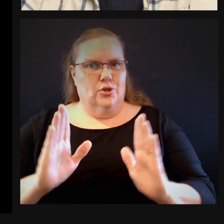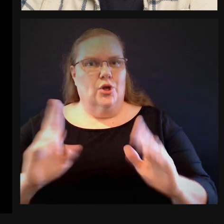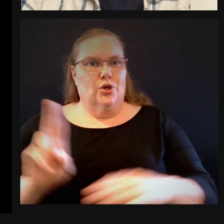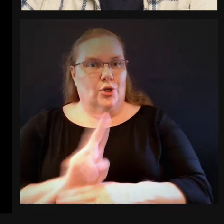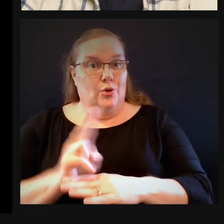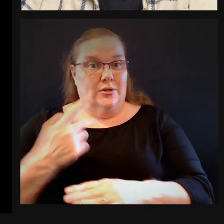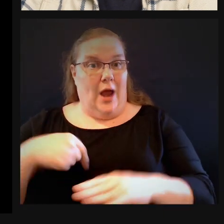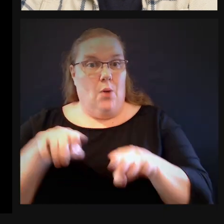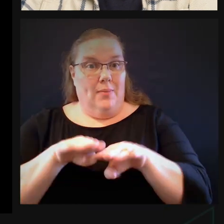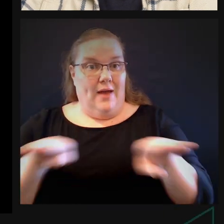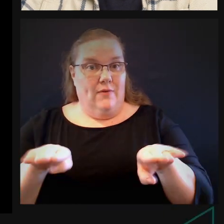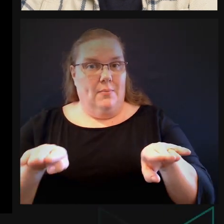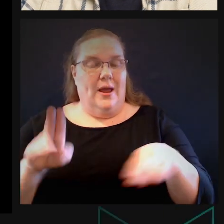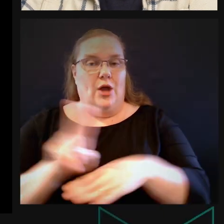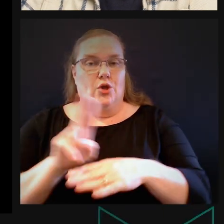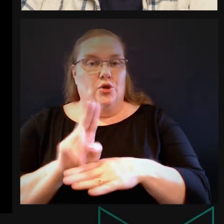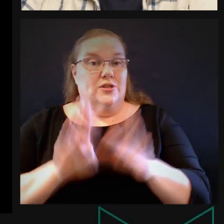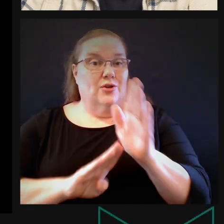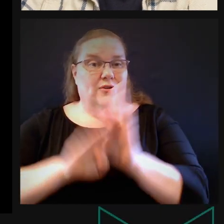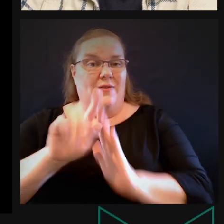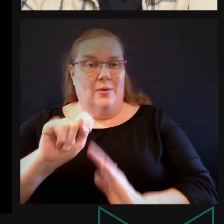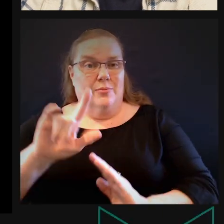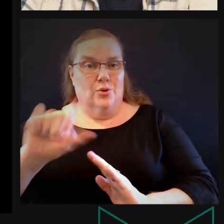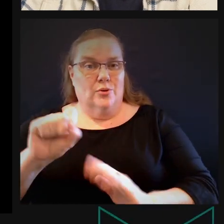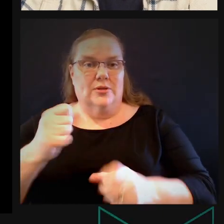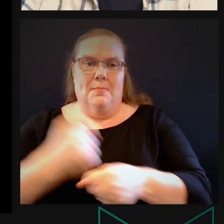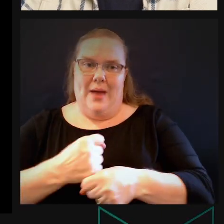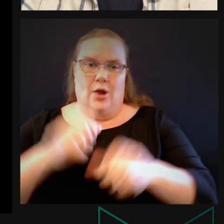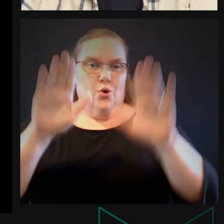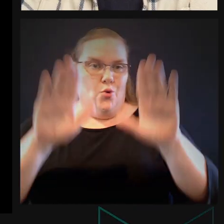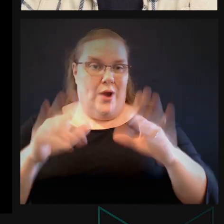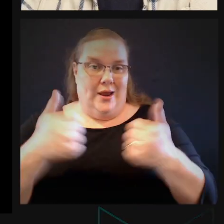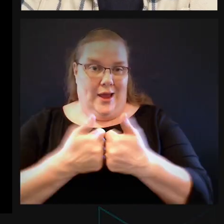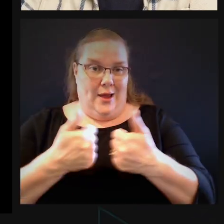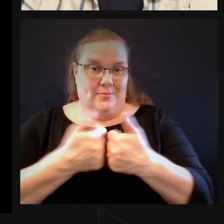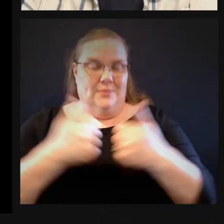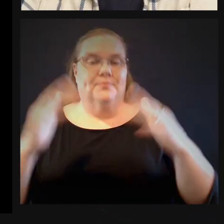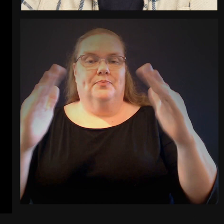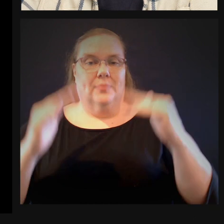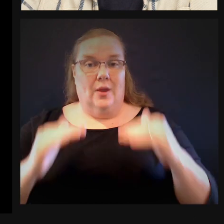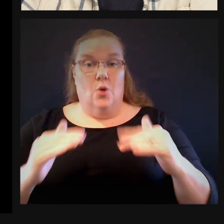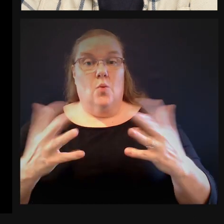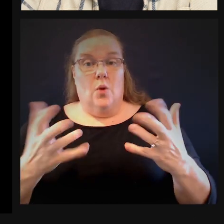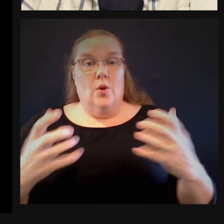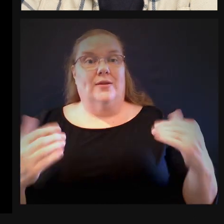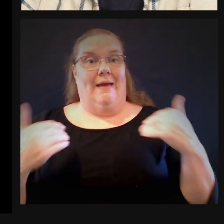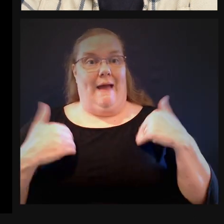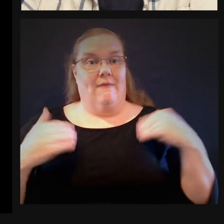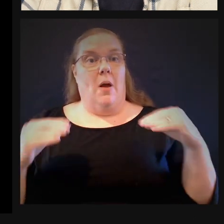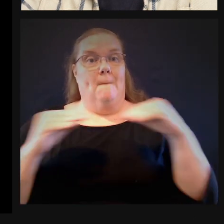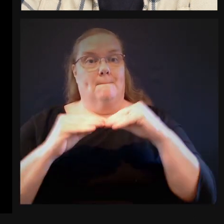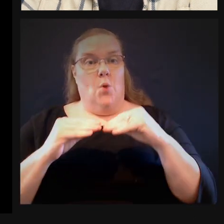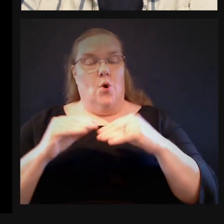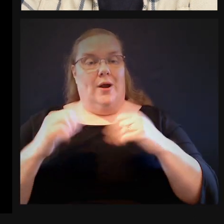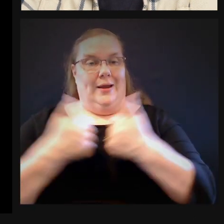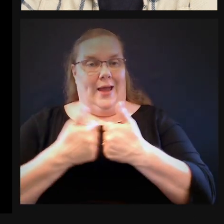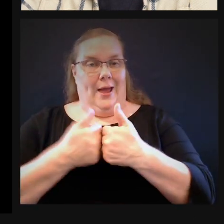in using our developer tools to make great games. Second, we want there to be more game content in the world